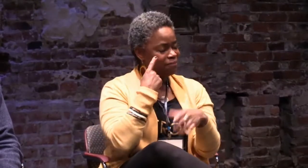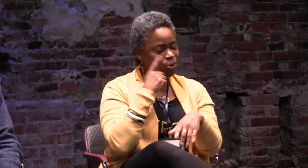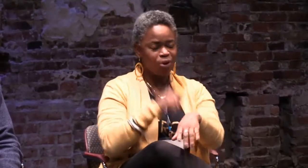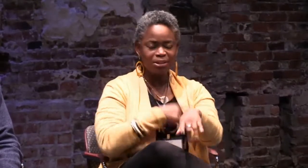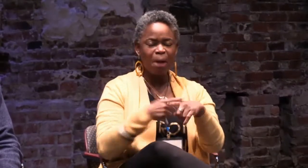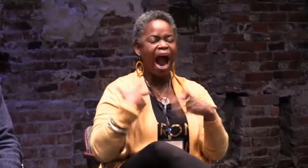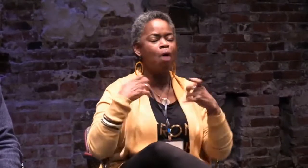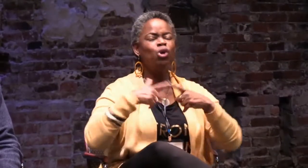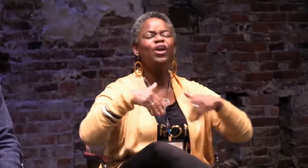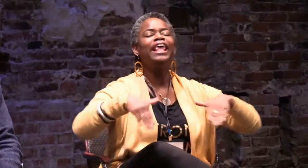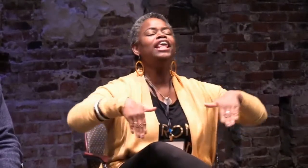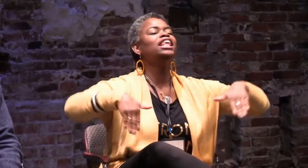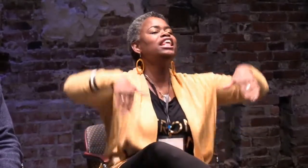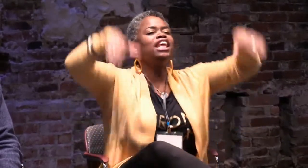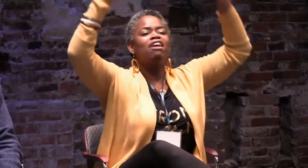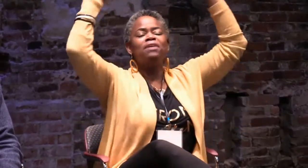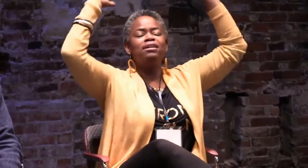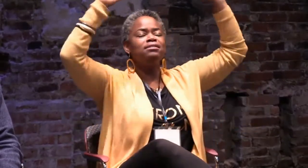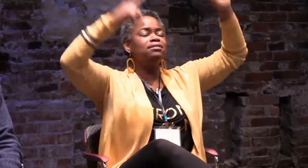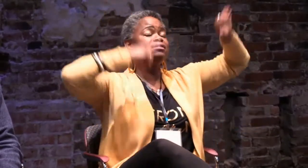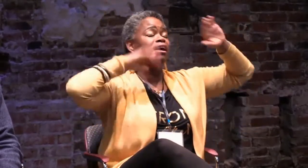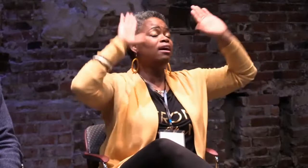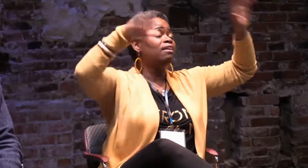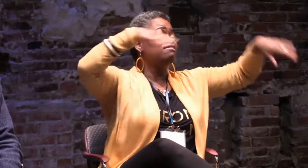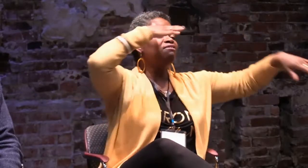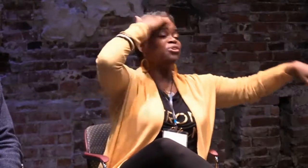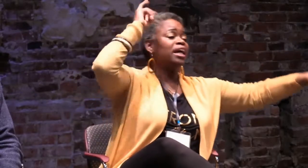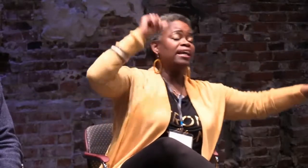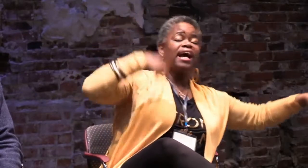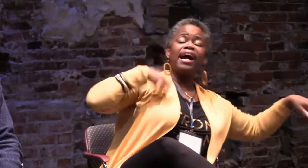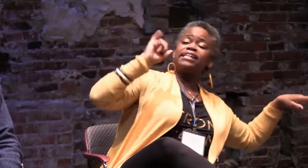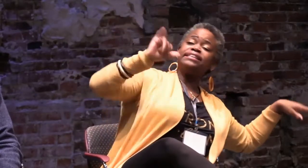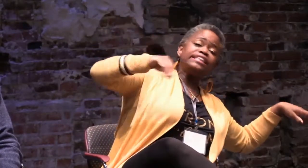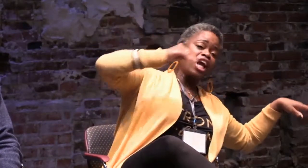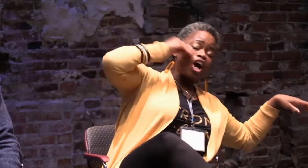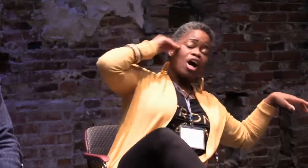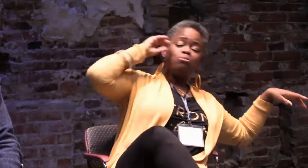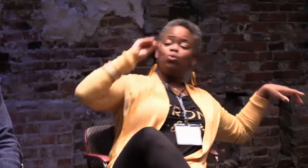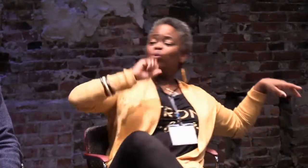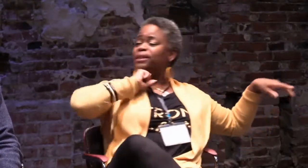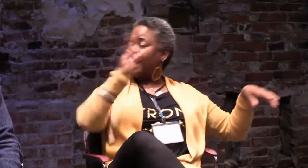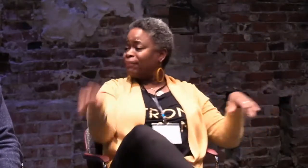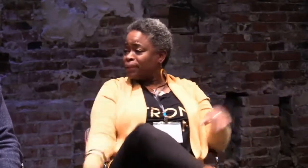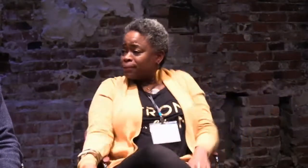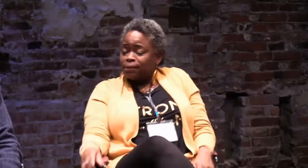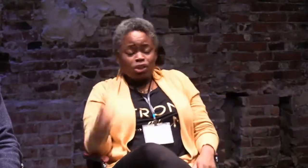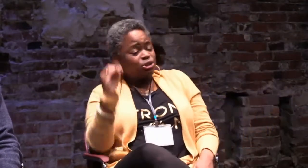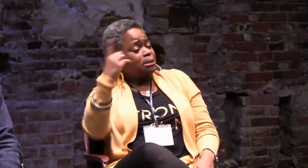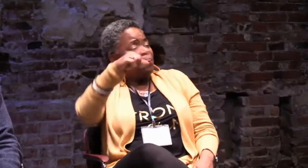I tell no lie, there have been days where I want to call it in, white flag, stay home